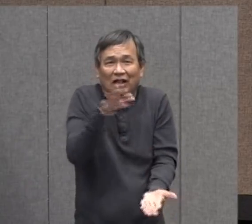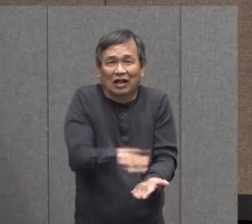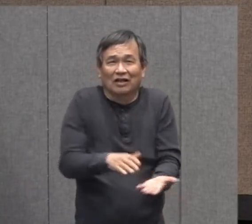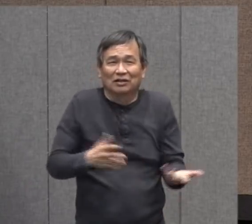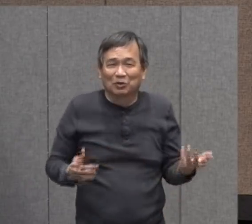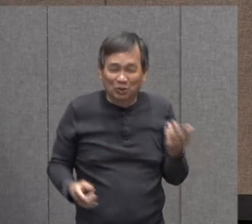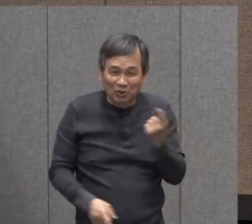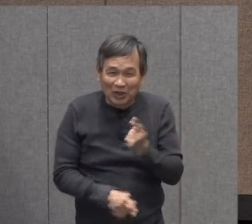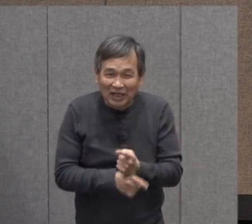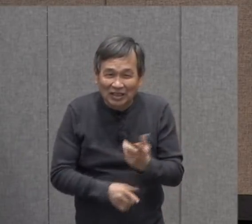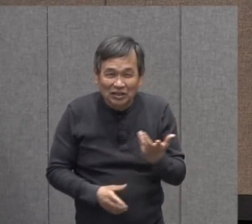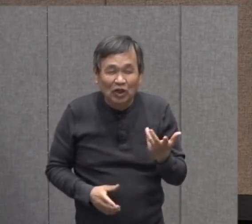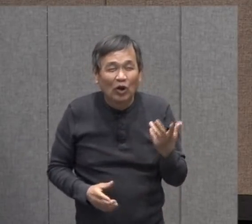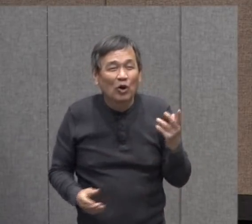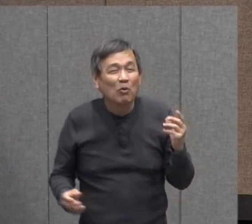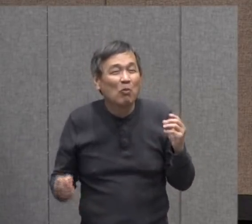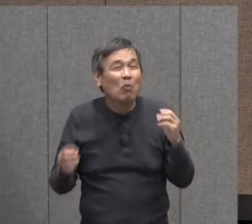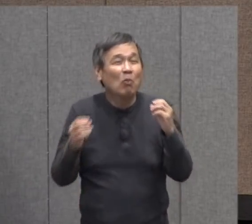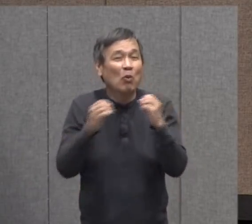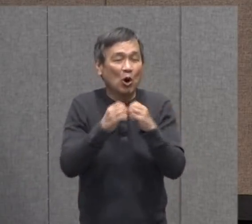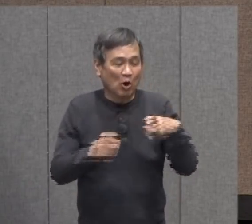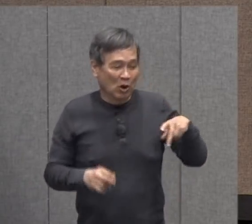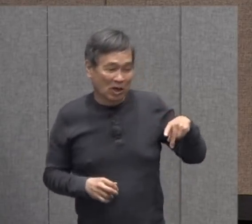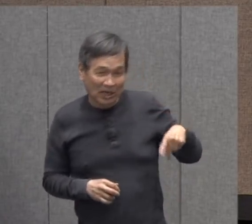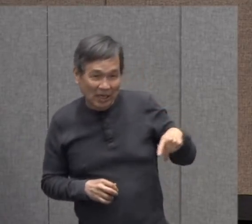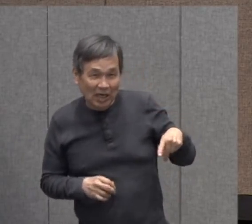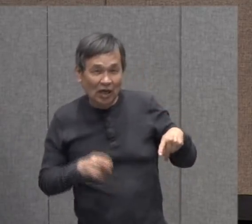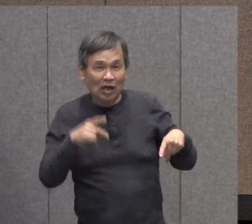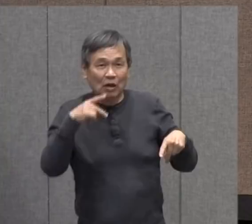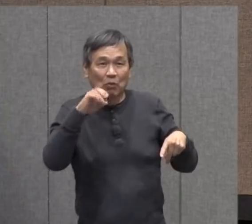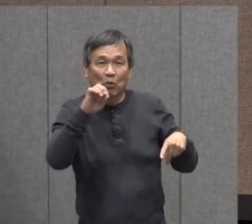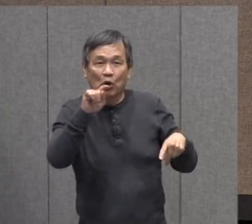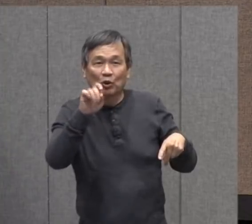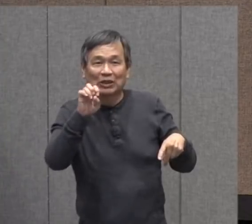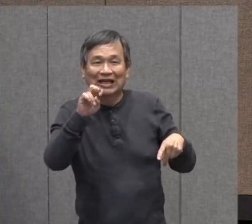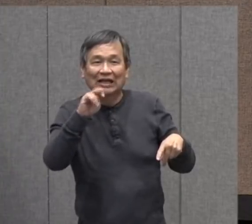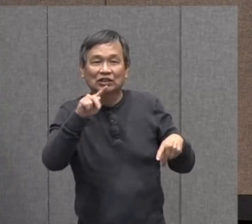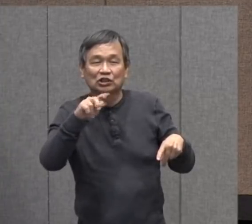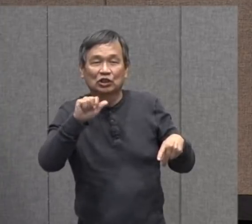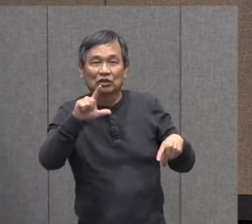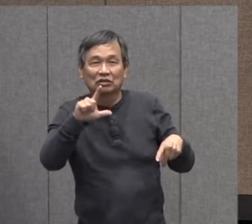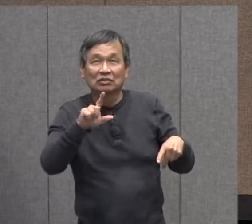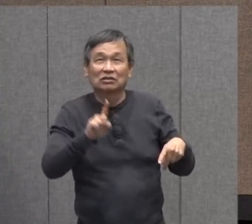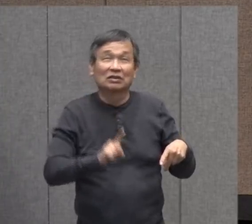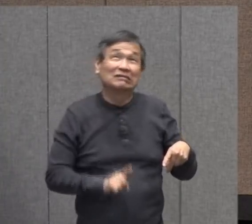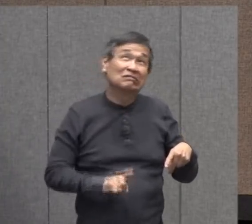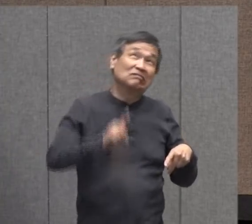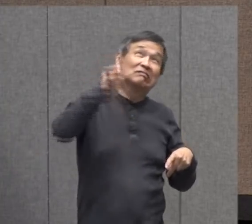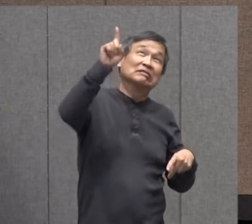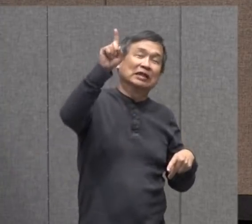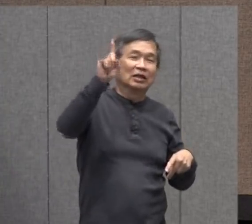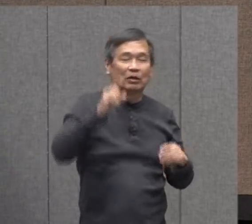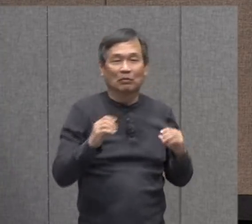So, the greater the height of an object, then the more potential energy it's going to have